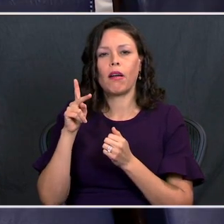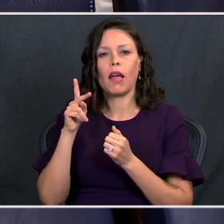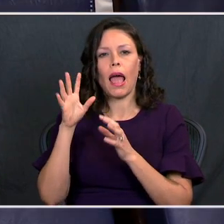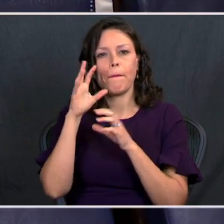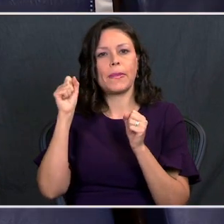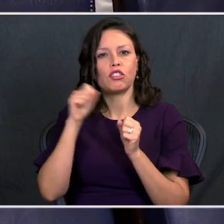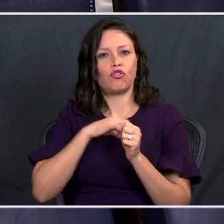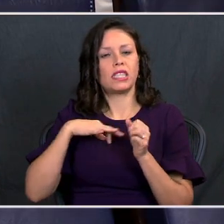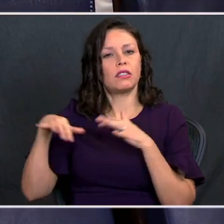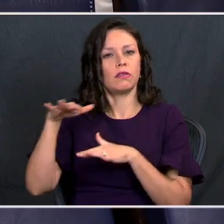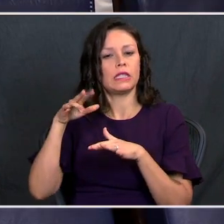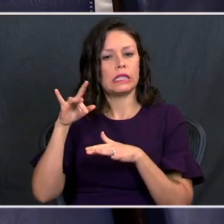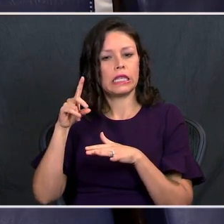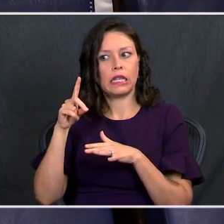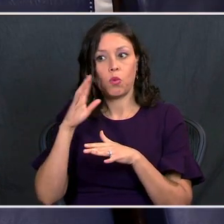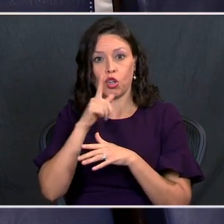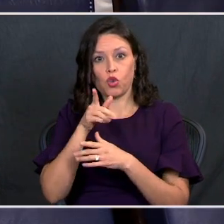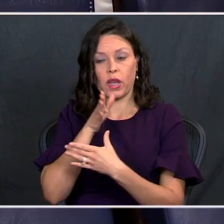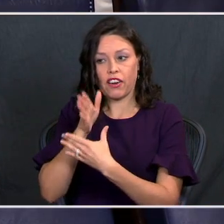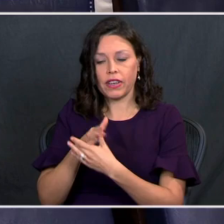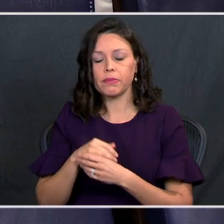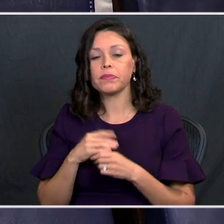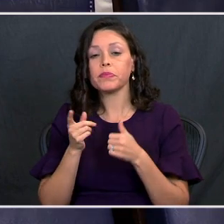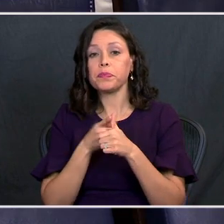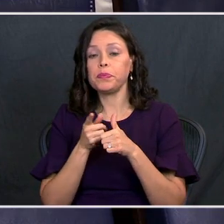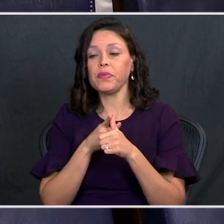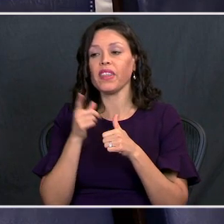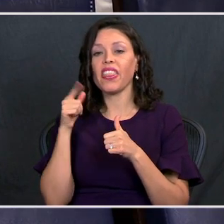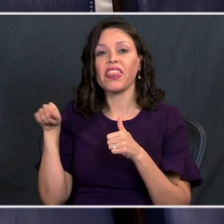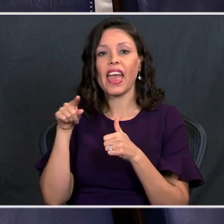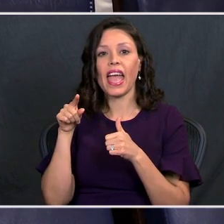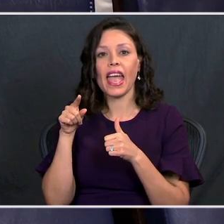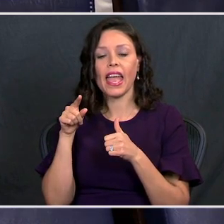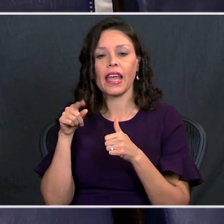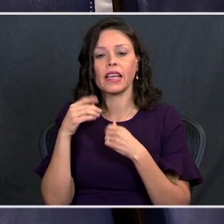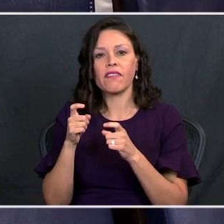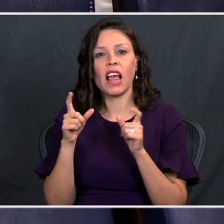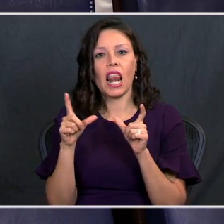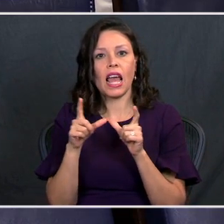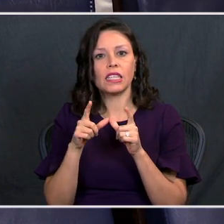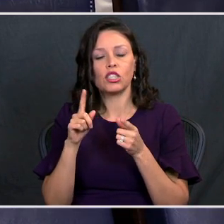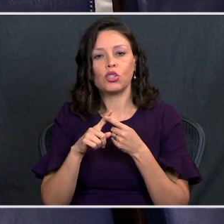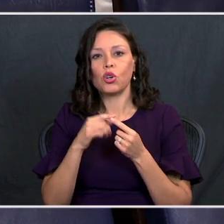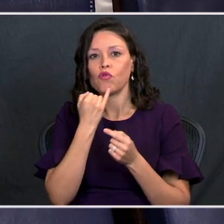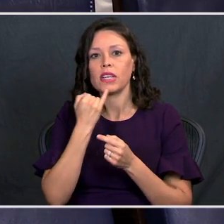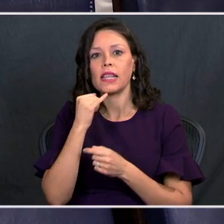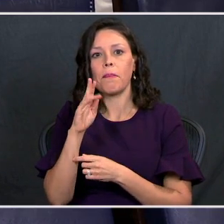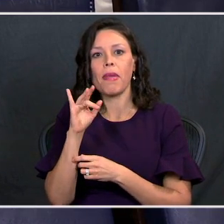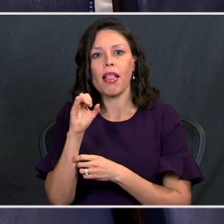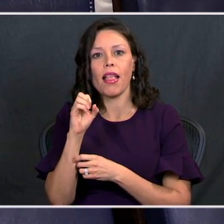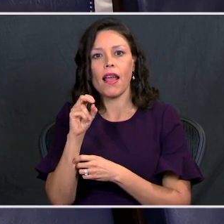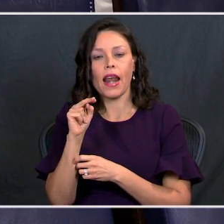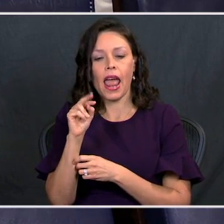that I'm wondering whether you folks are going to intervene. One is that they issued a license to an Israeli billionaire named Dan Gertler